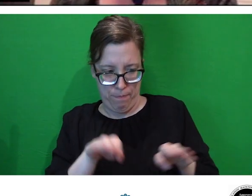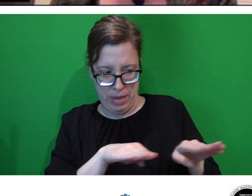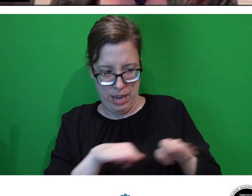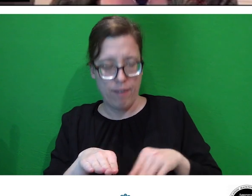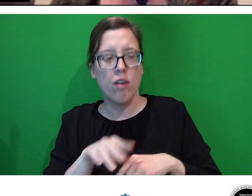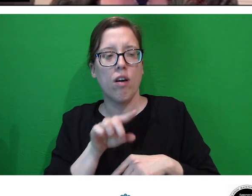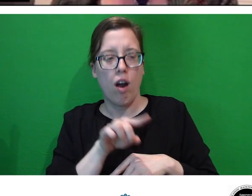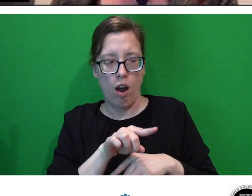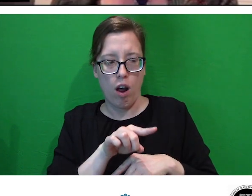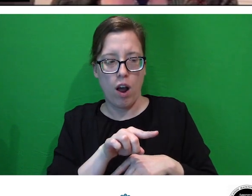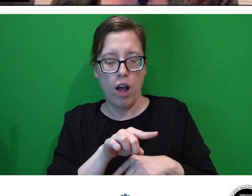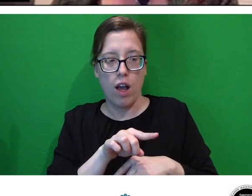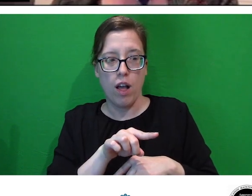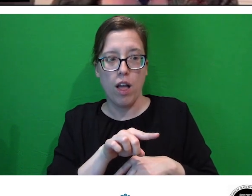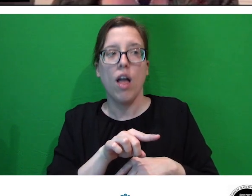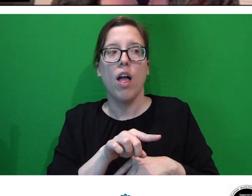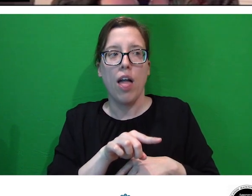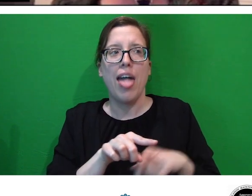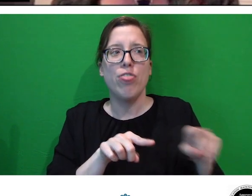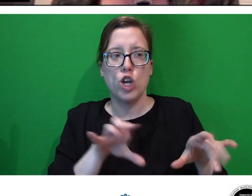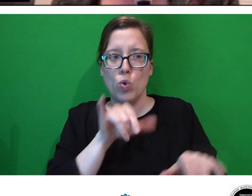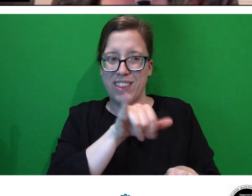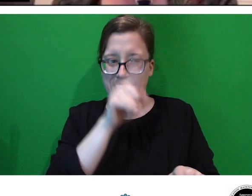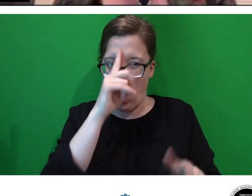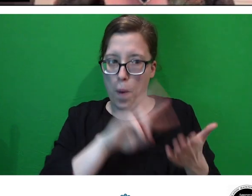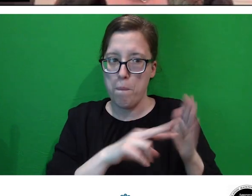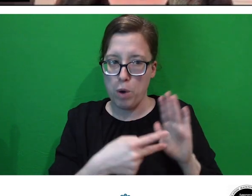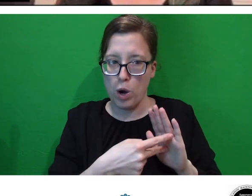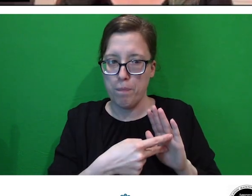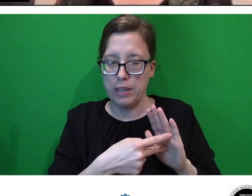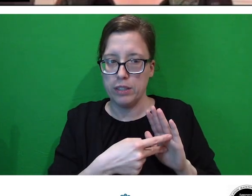I would suggest to you most of the time they're not random–